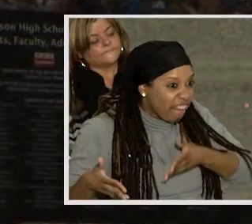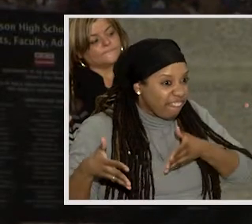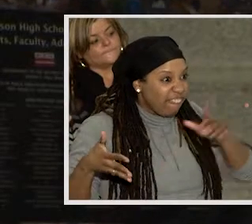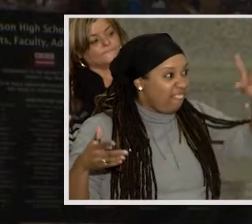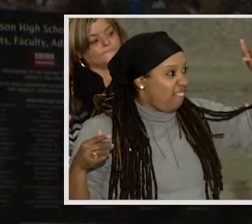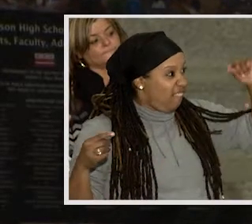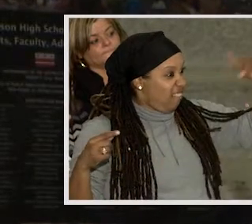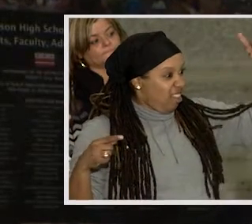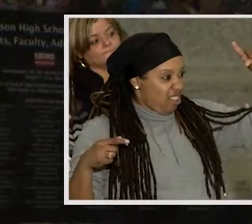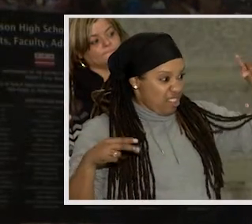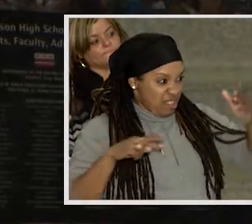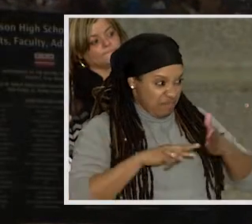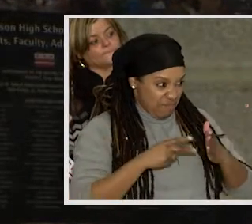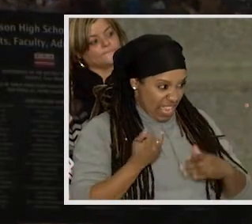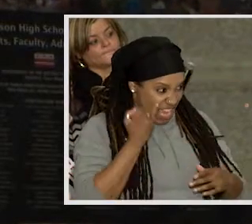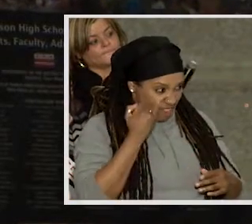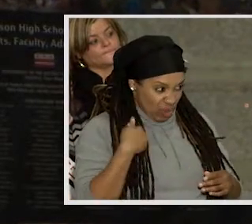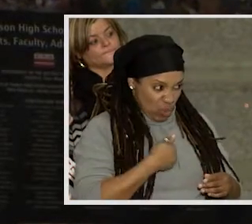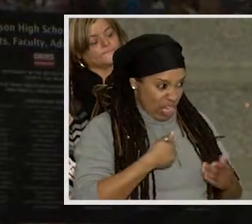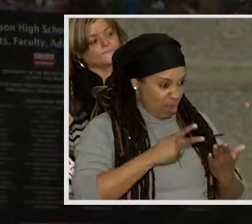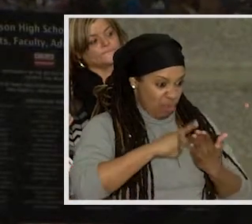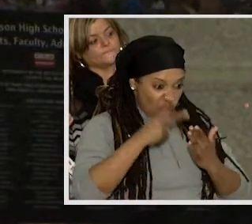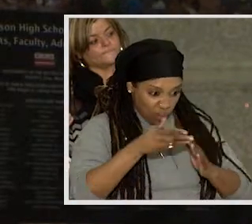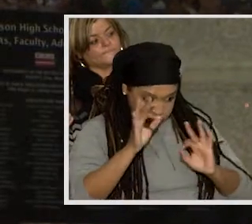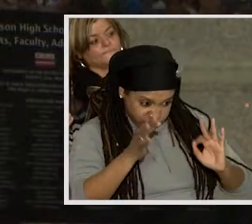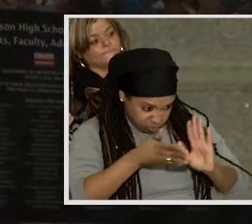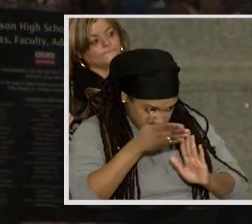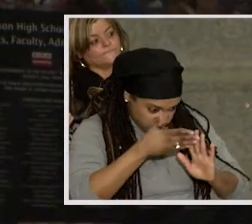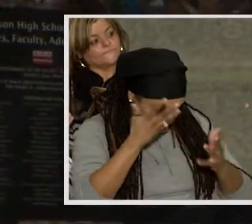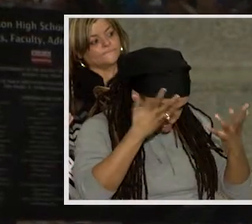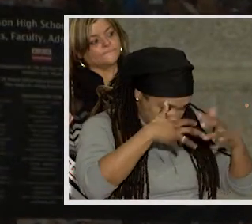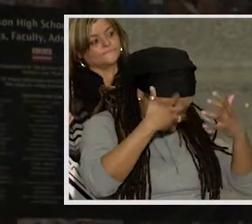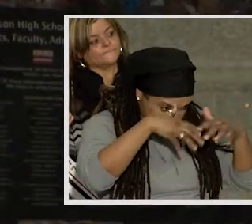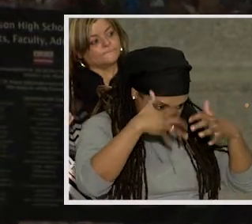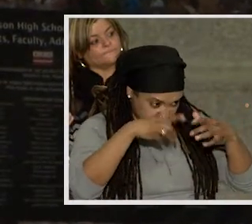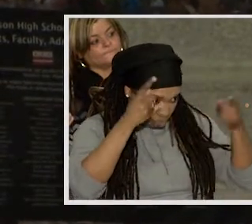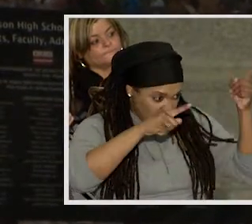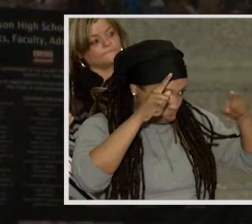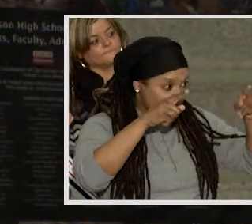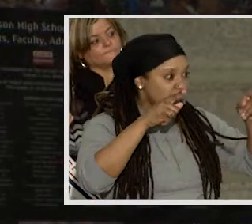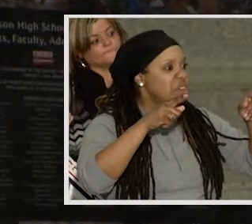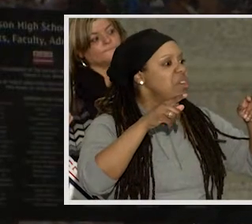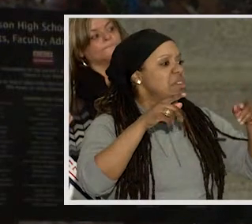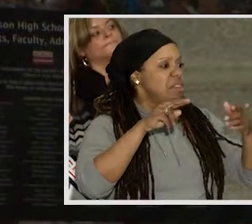REWARD THOSE FUNCTIONS WITH LIKE A PERFORMANCE AWARD.